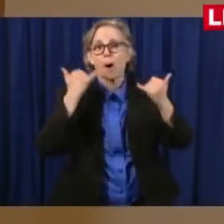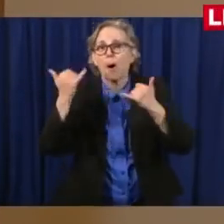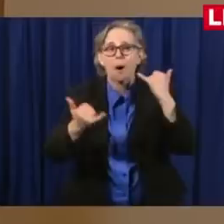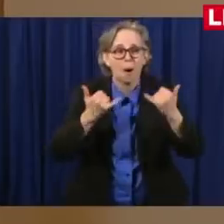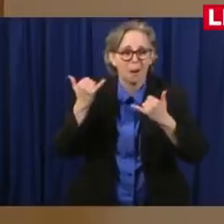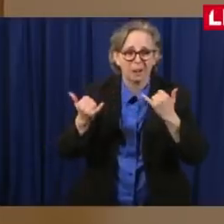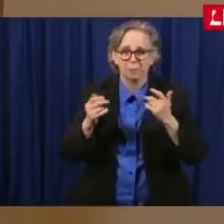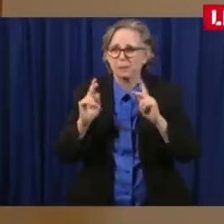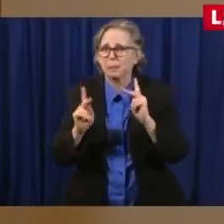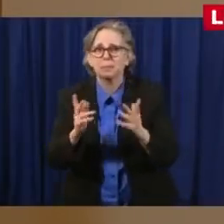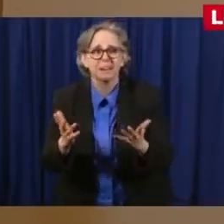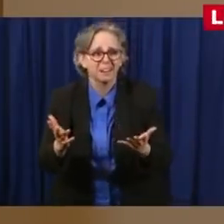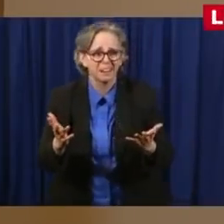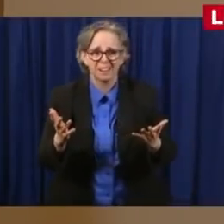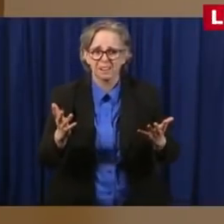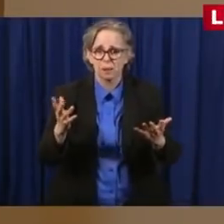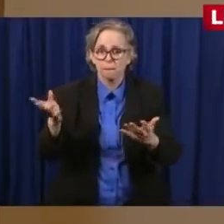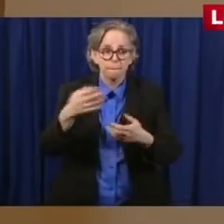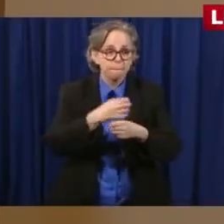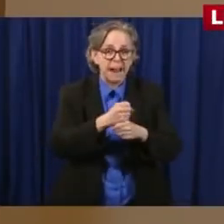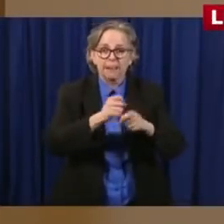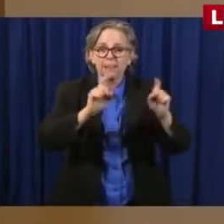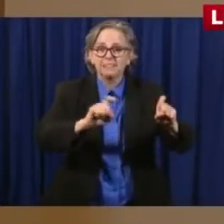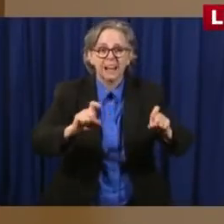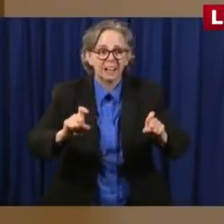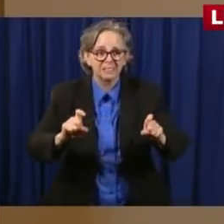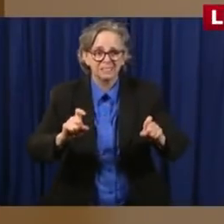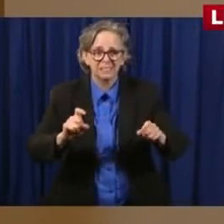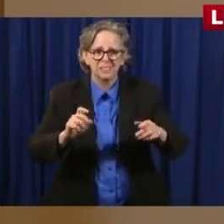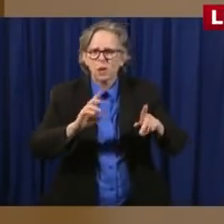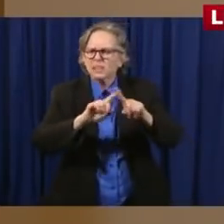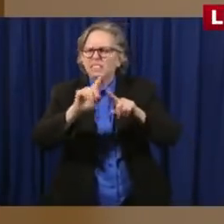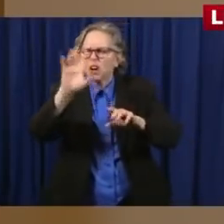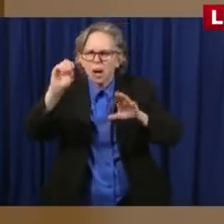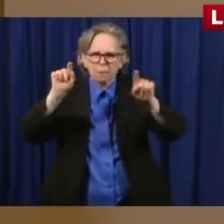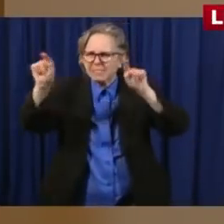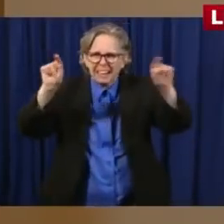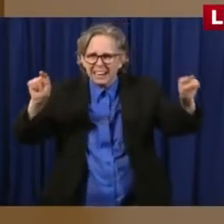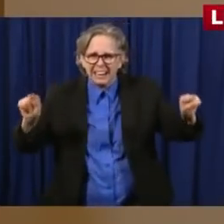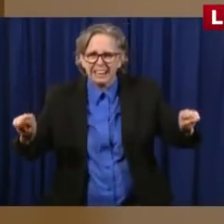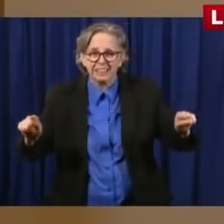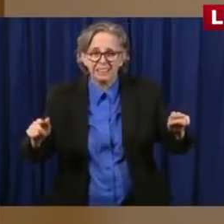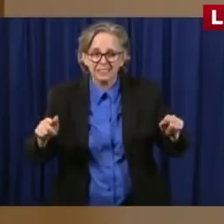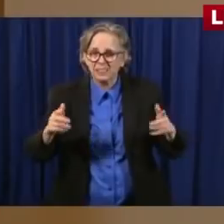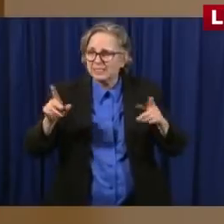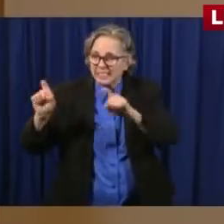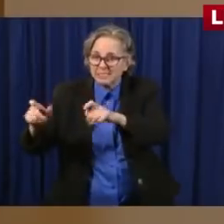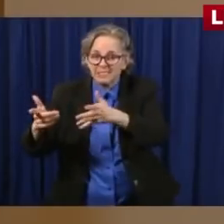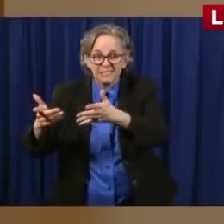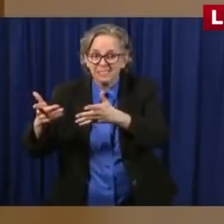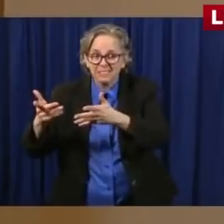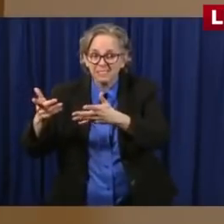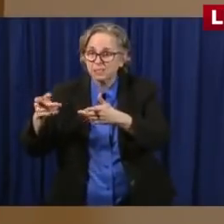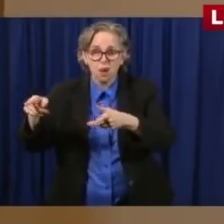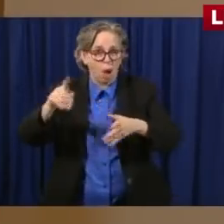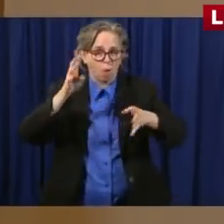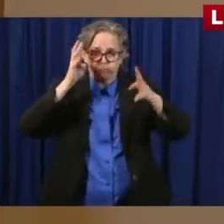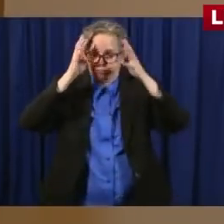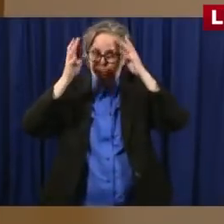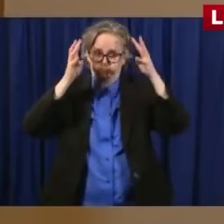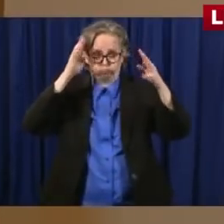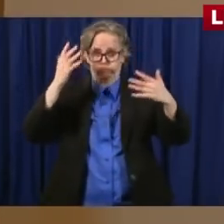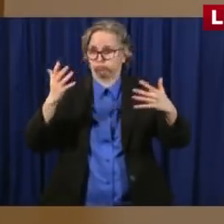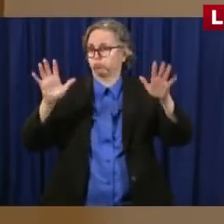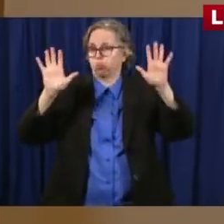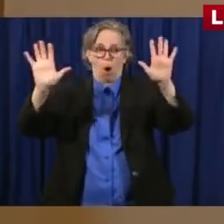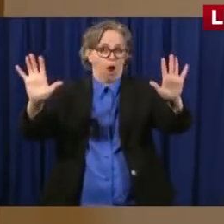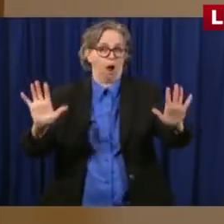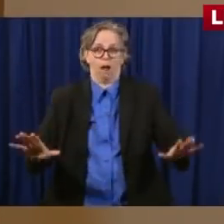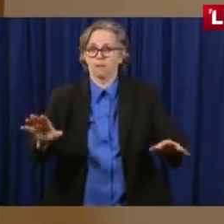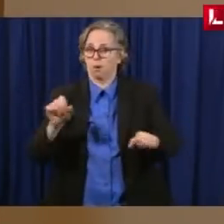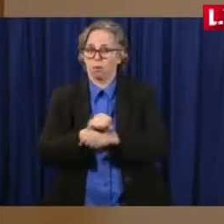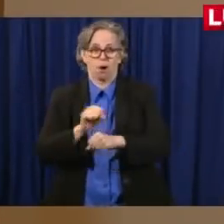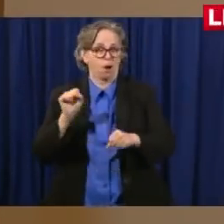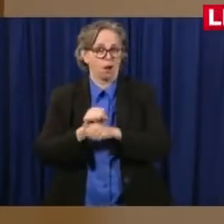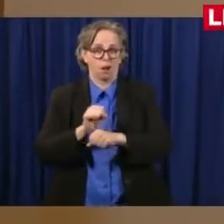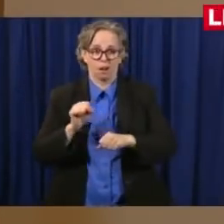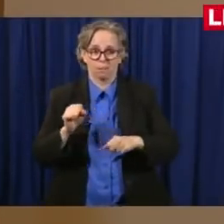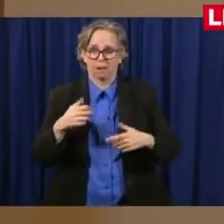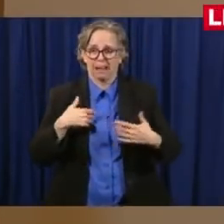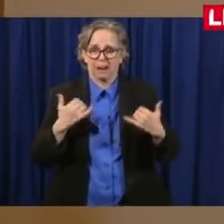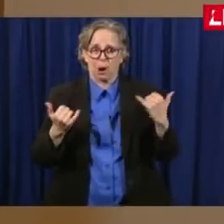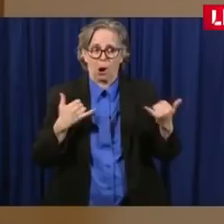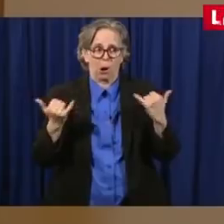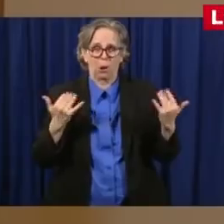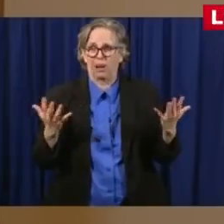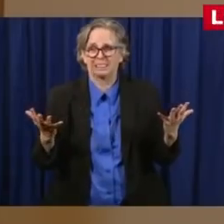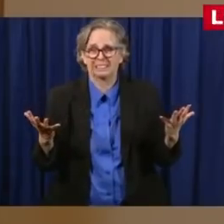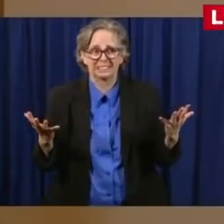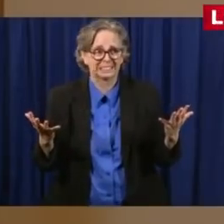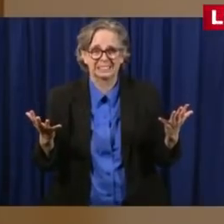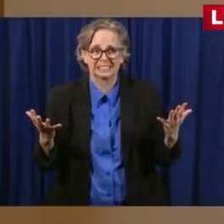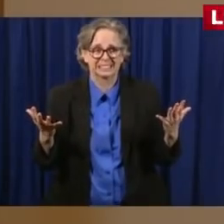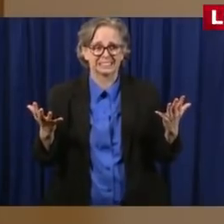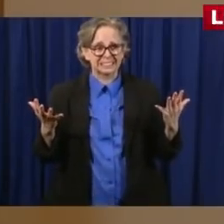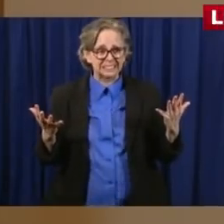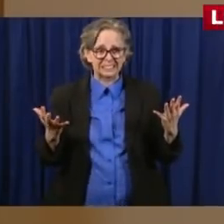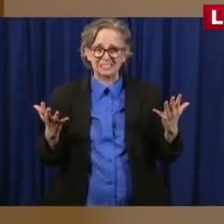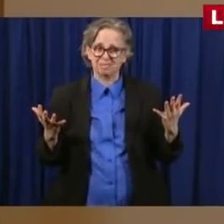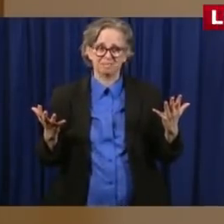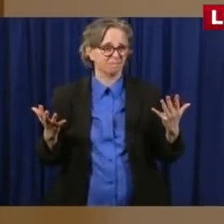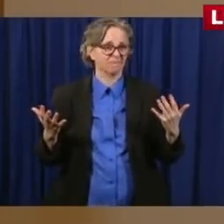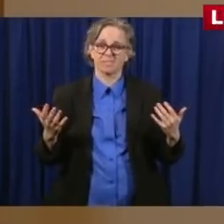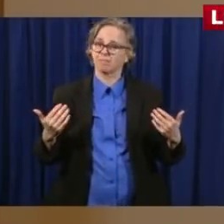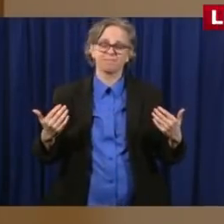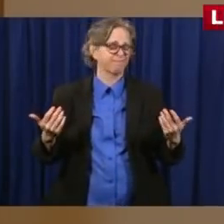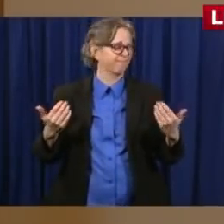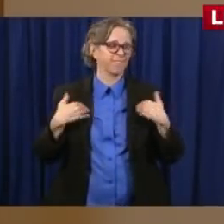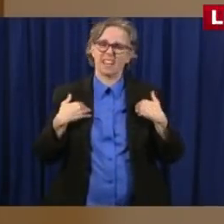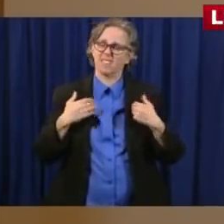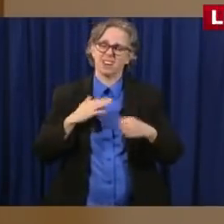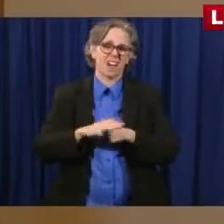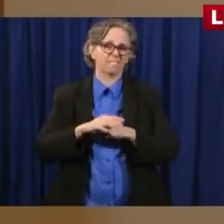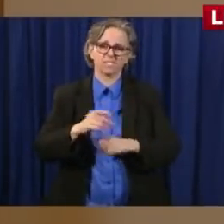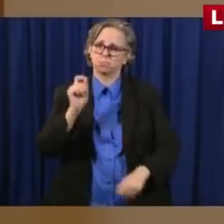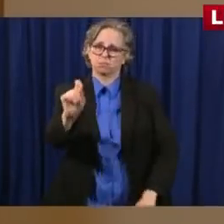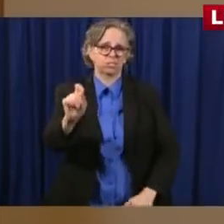WE HAVE BEEN ON THE PHONE WITH THE PEOPLE WHO PRODUCE THE TESTS THEMSELVES, COMPANIES WHO ARE DOING SOME OF THE GREATEST, MOST INNOVATIVE WORK OUR COUNTRY HAS EVER SEEN.